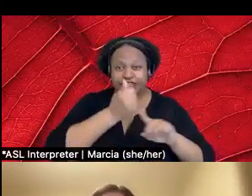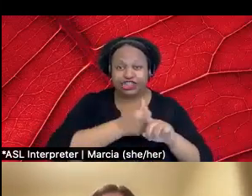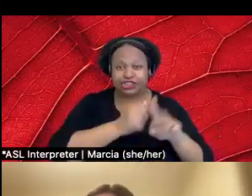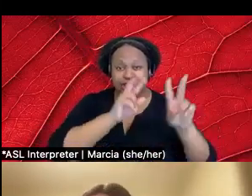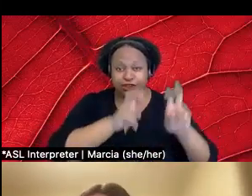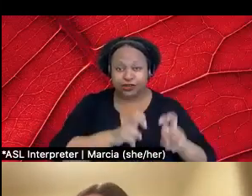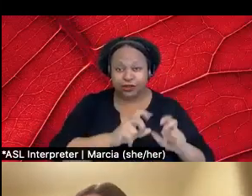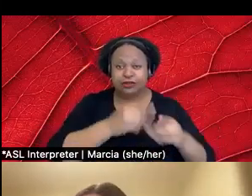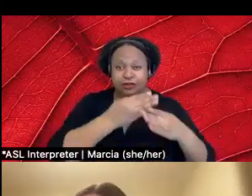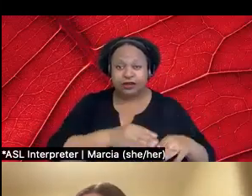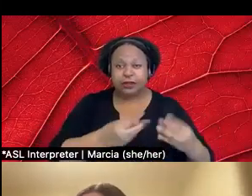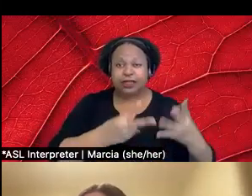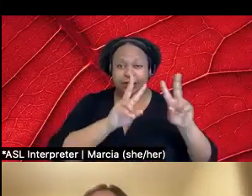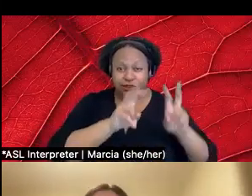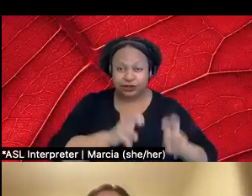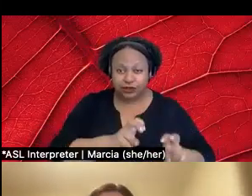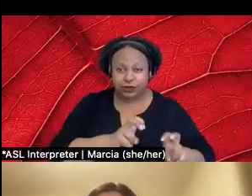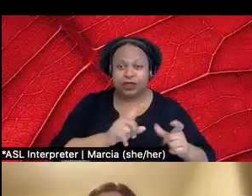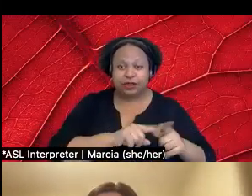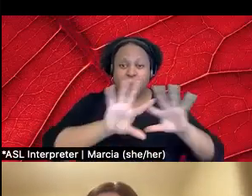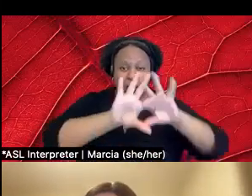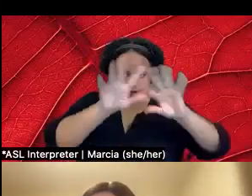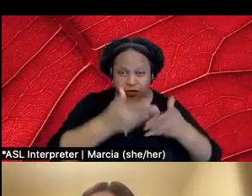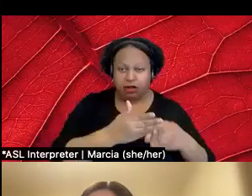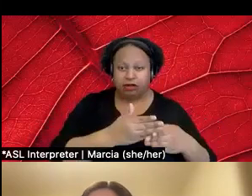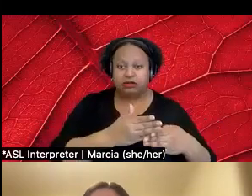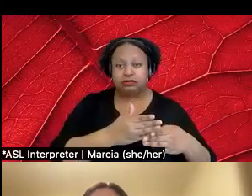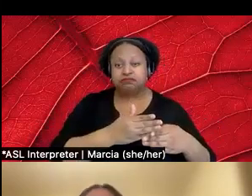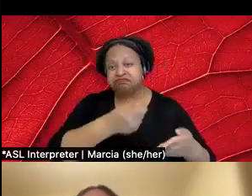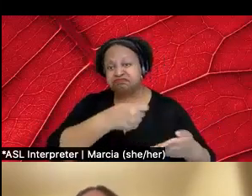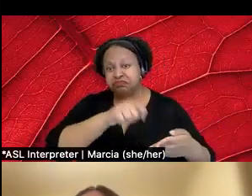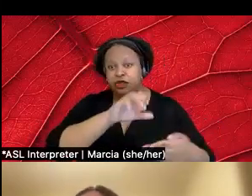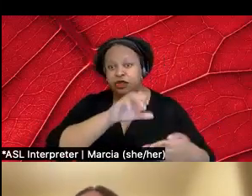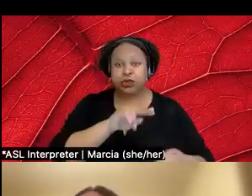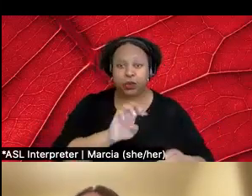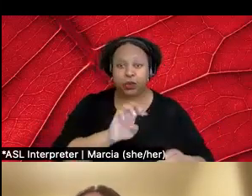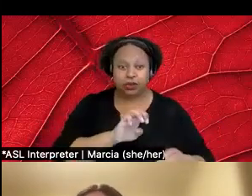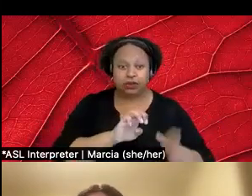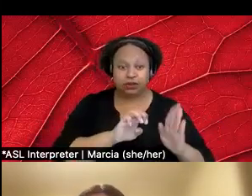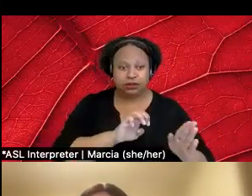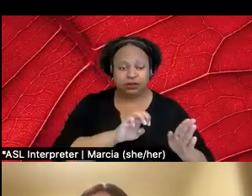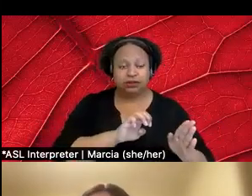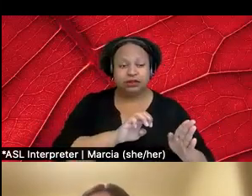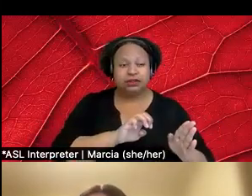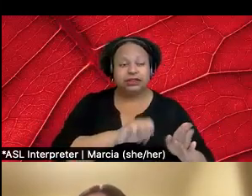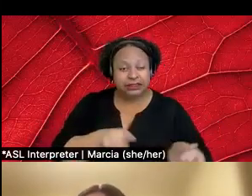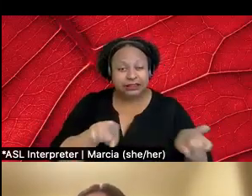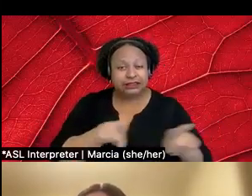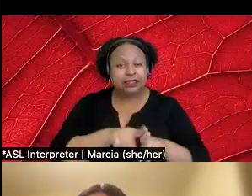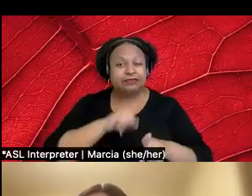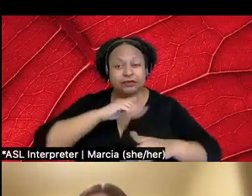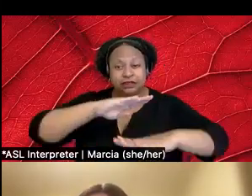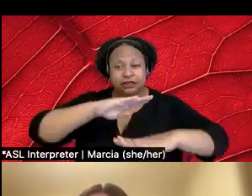the number of issues and then you get an overall performance score. We do the same thing with the satisfaction scores to get that overall score as well.